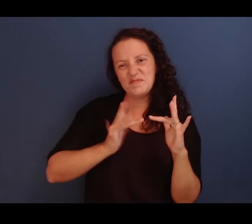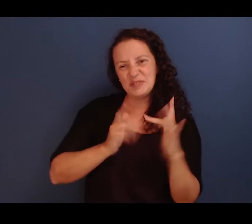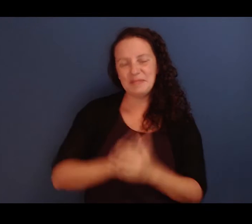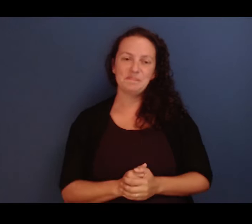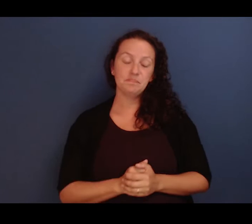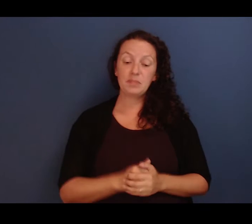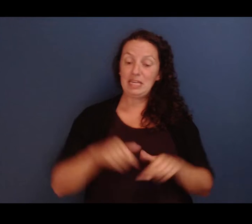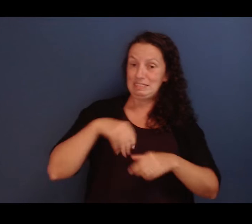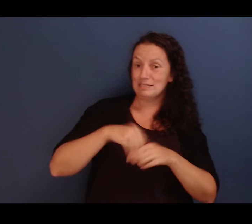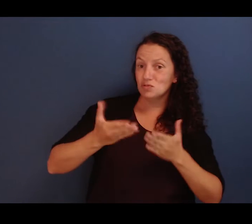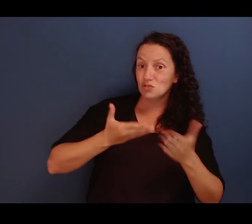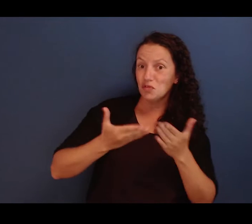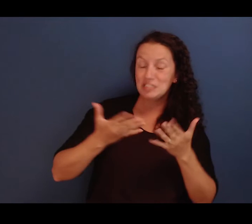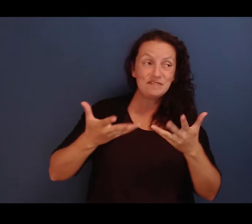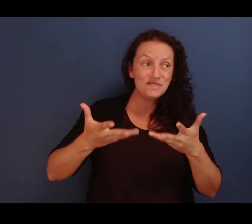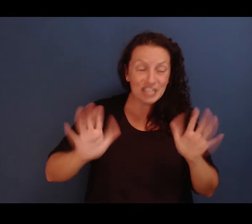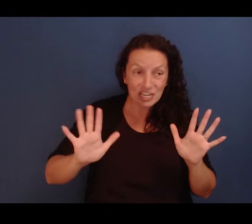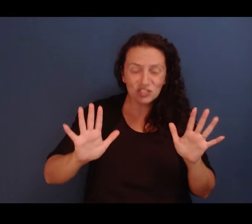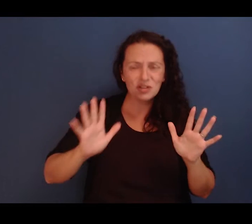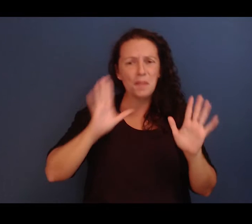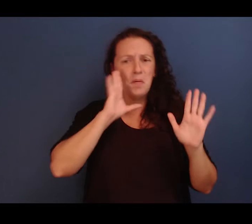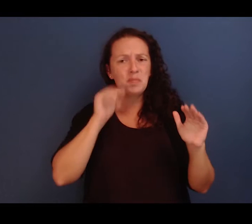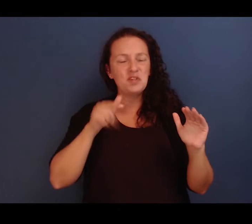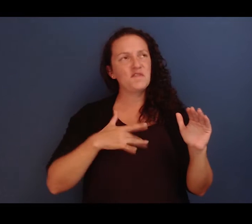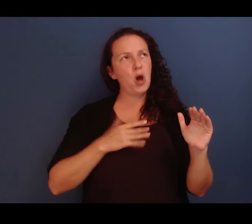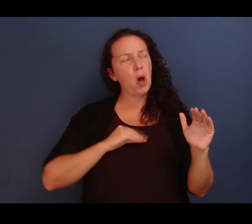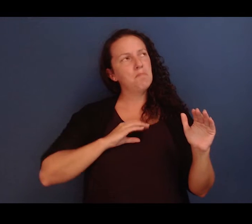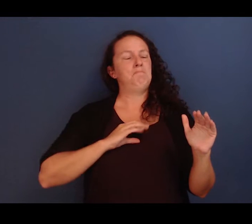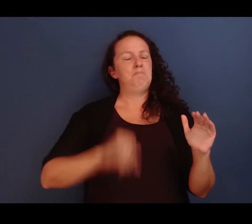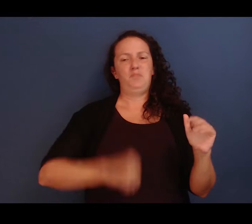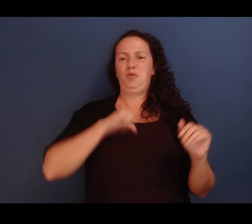And after In-Service is over, I hope you feel pride in what we’ve created and built together